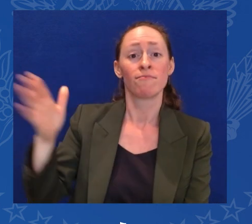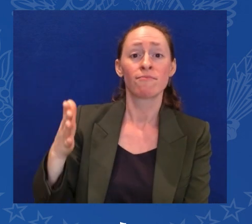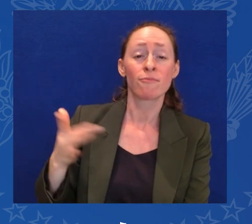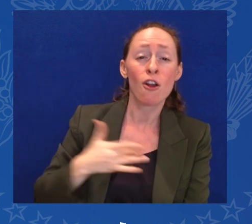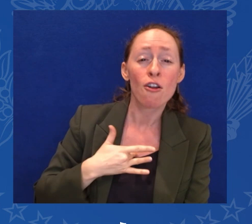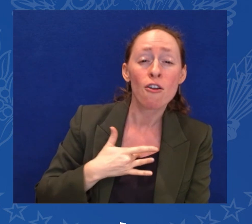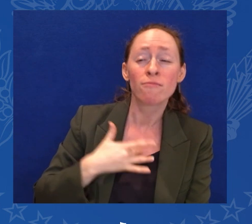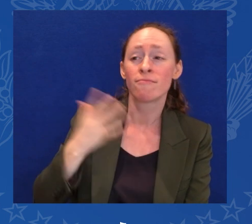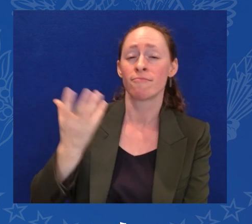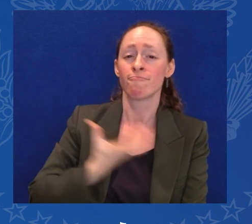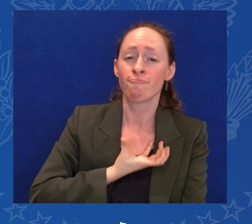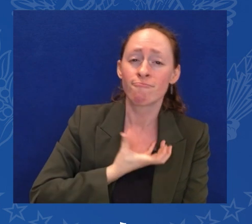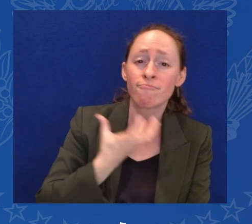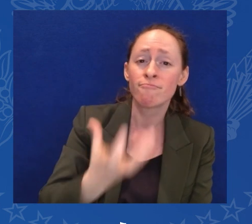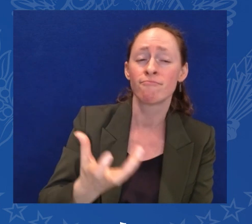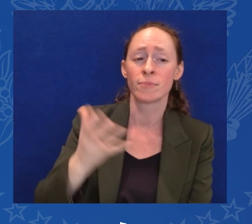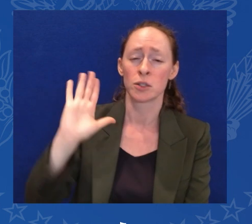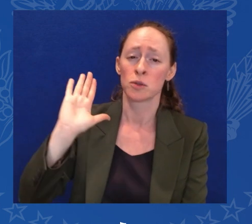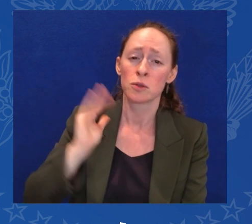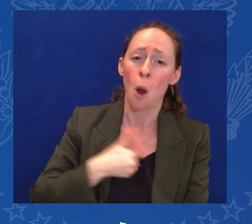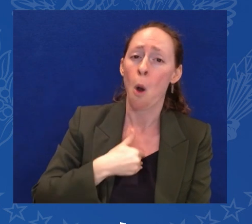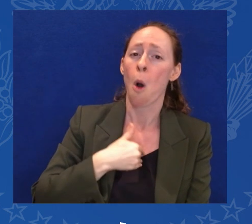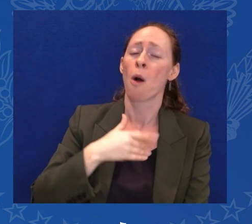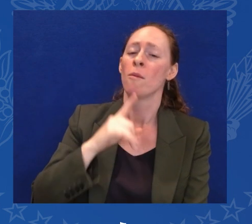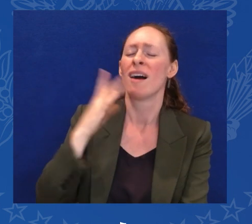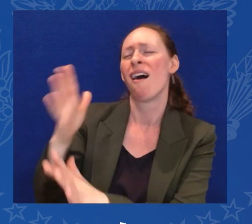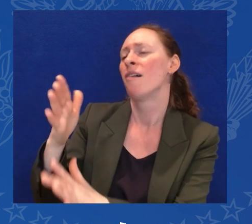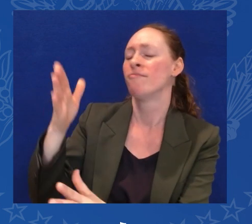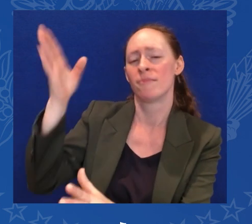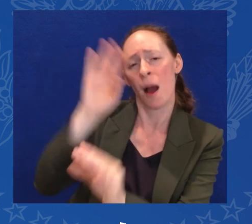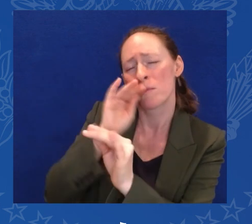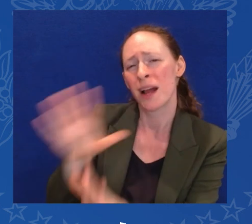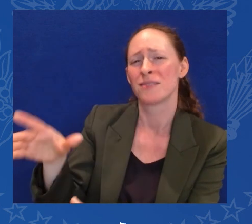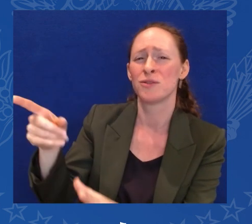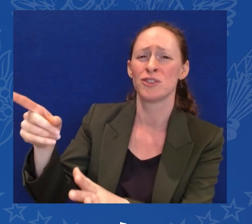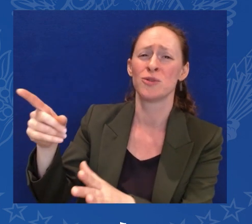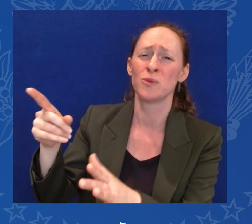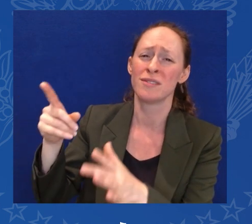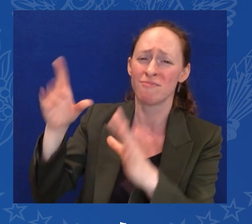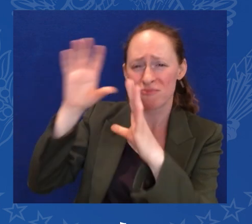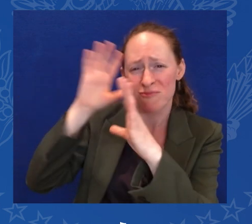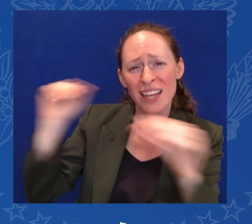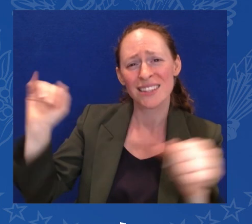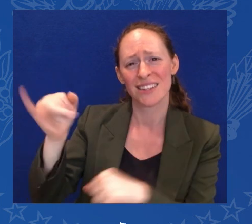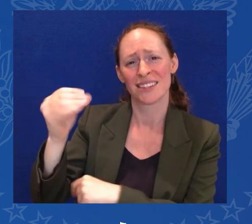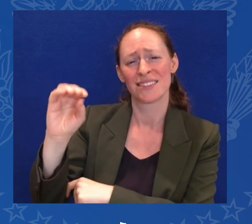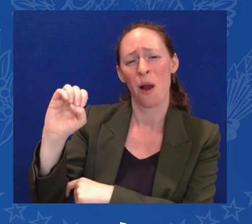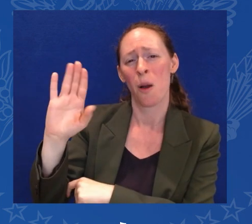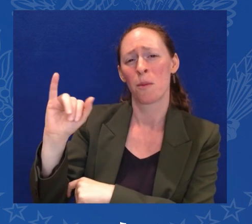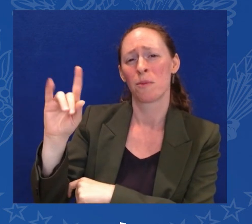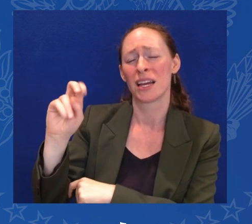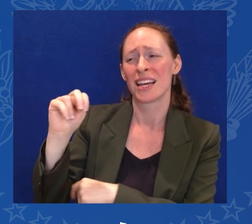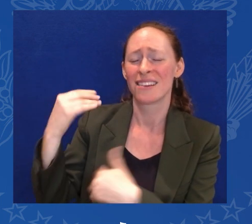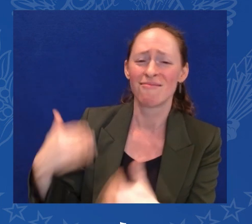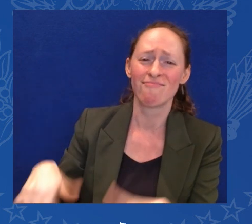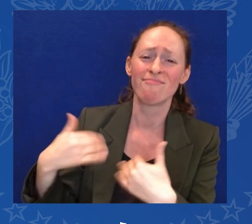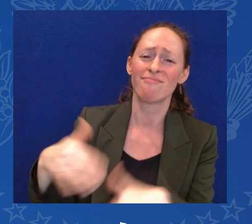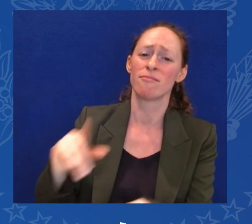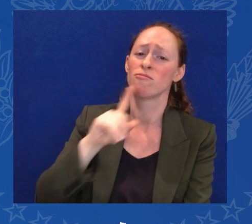and will do to preserve our history. Ladies and gentlemen, please join me in recognizing